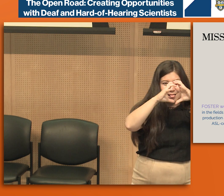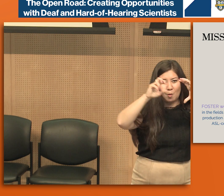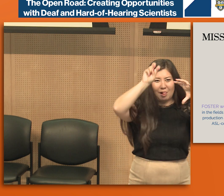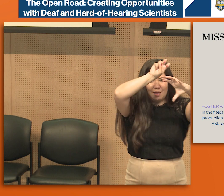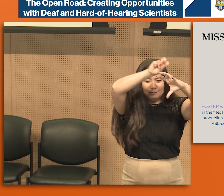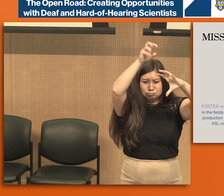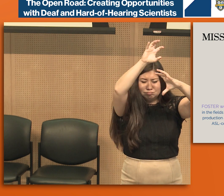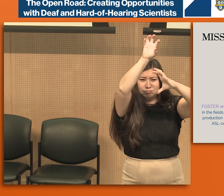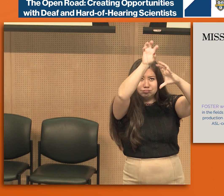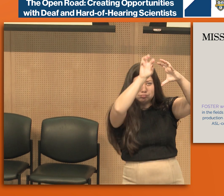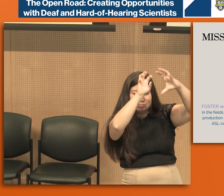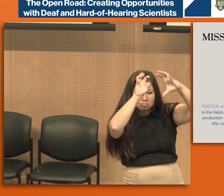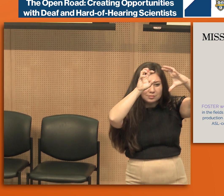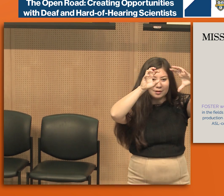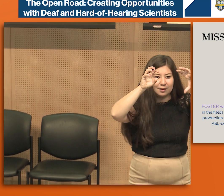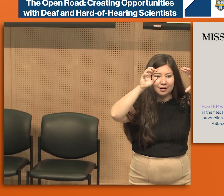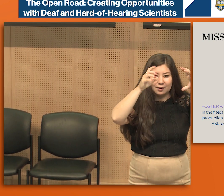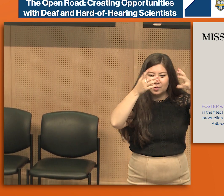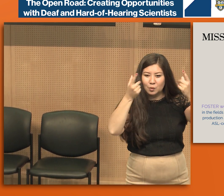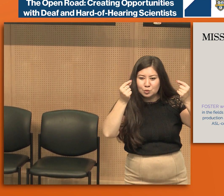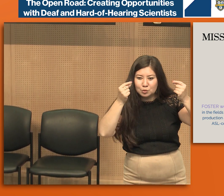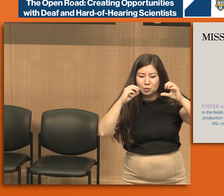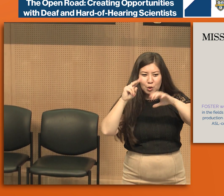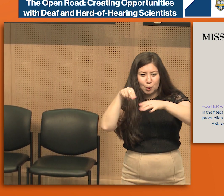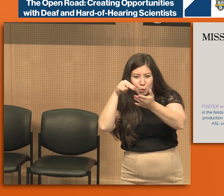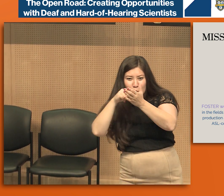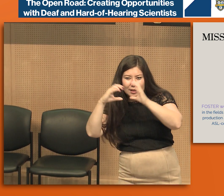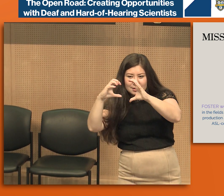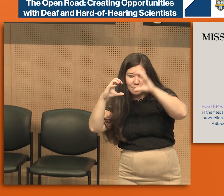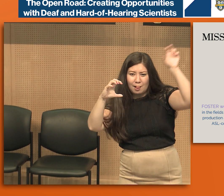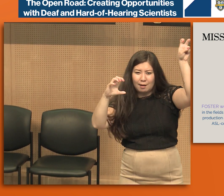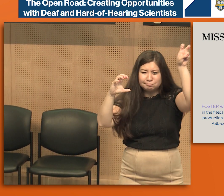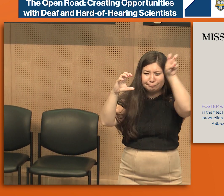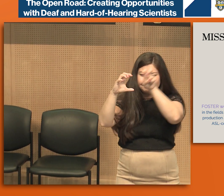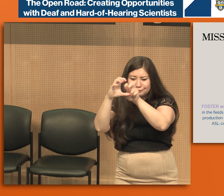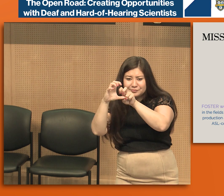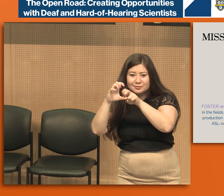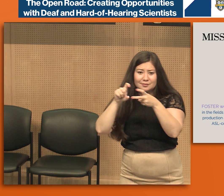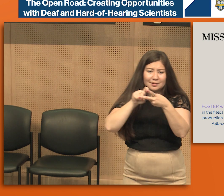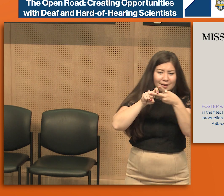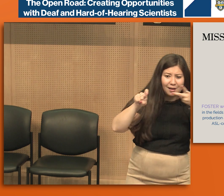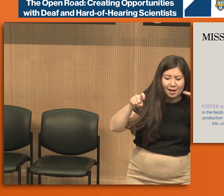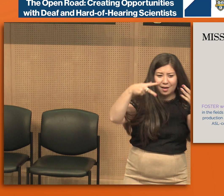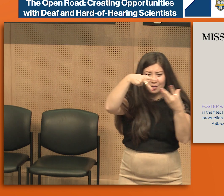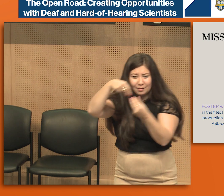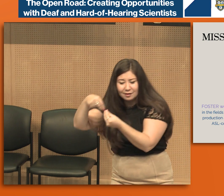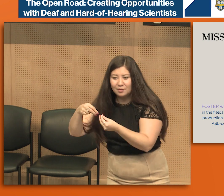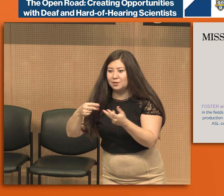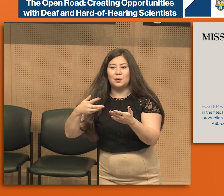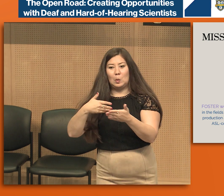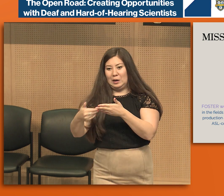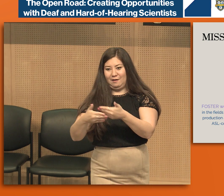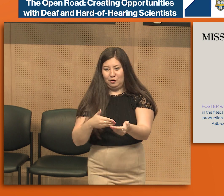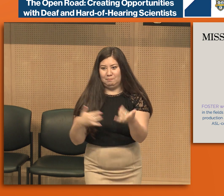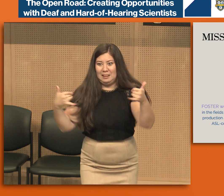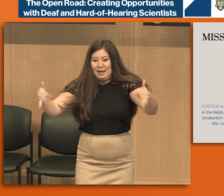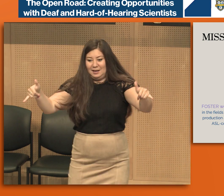and use visual concepts so that it's visually accessible and understandable. Whatever it may look like,